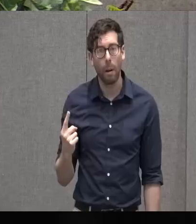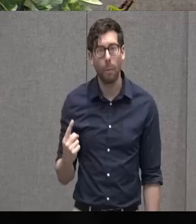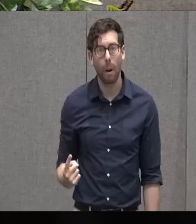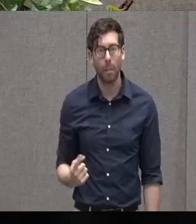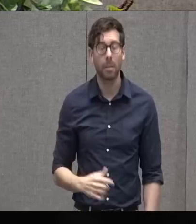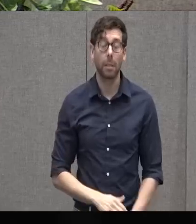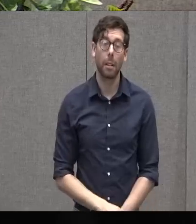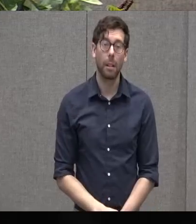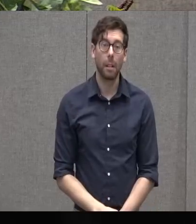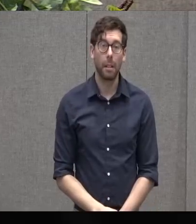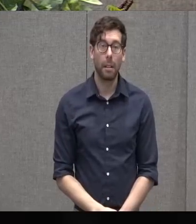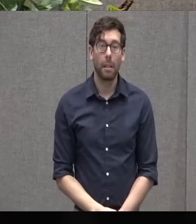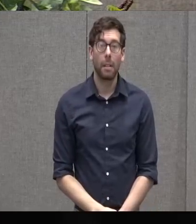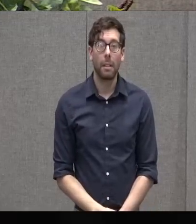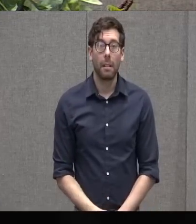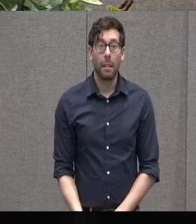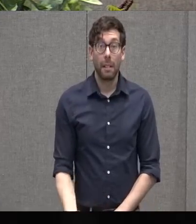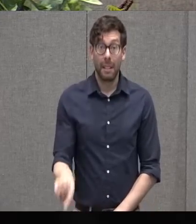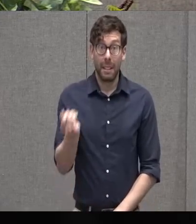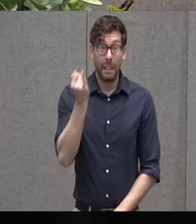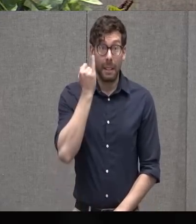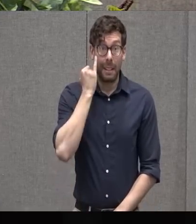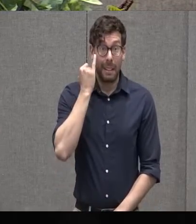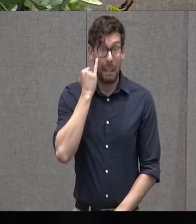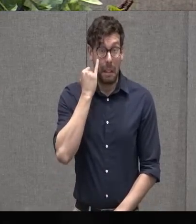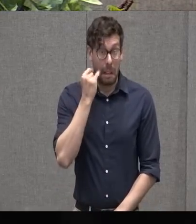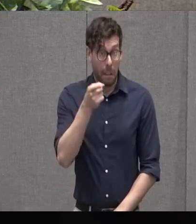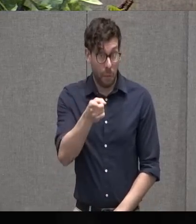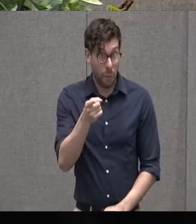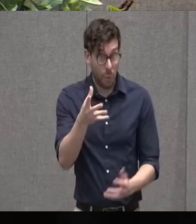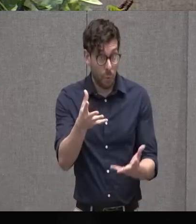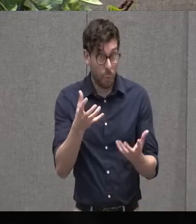If you want, you can make larger denominations.